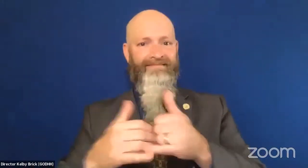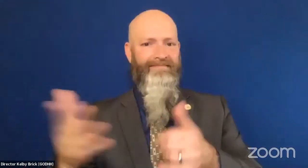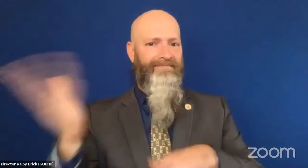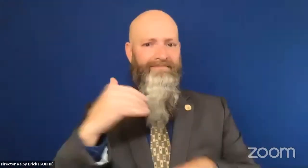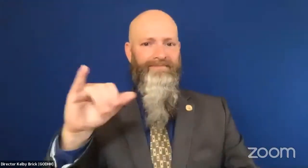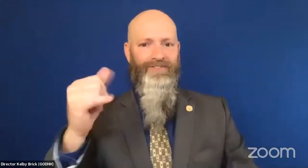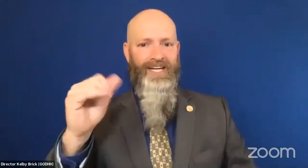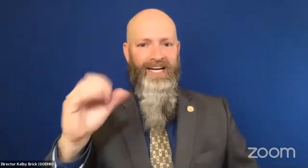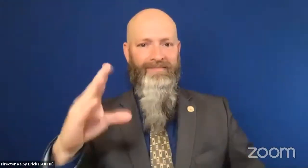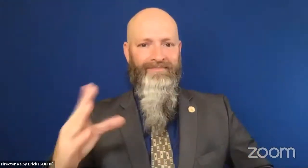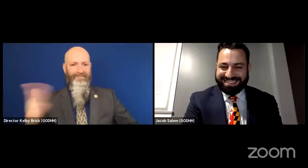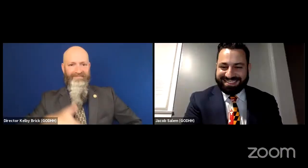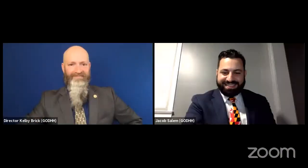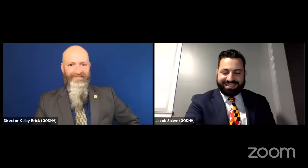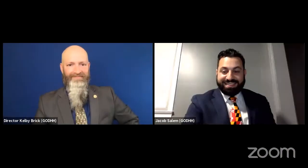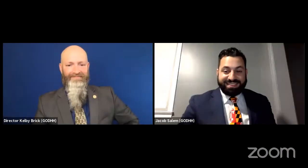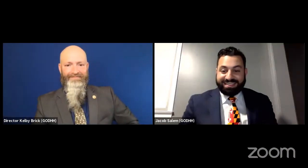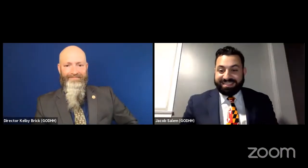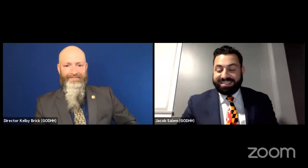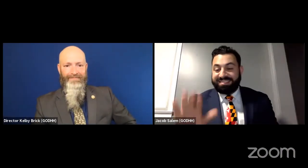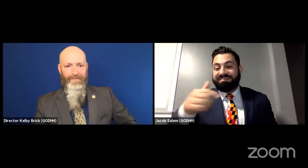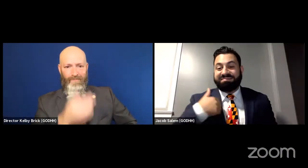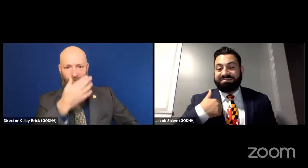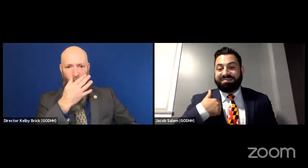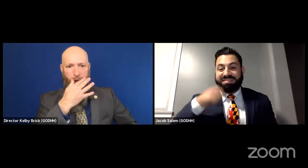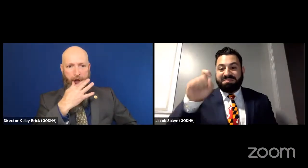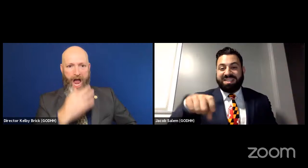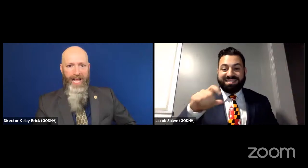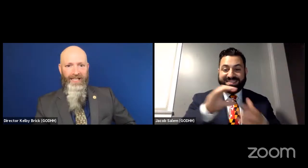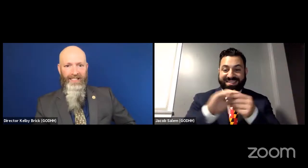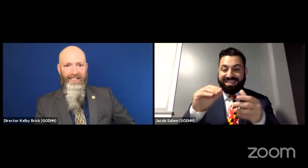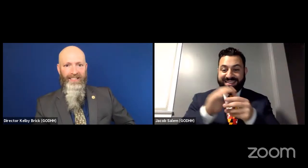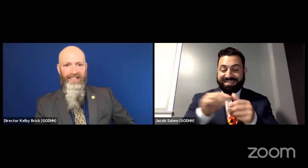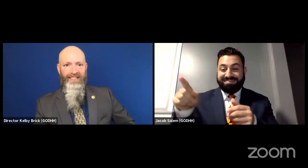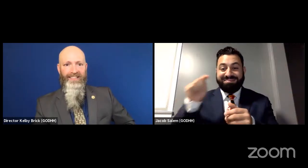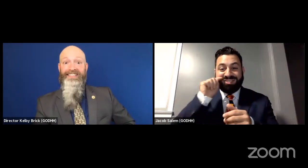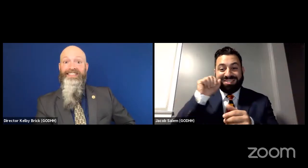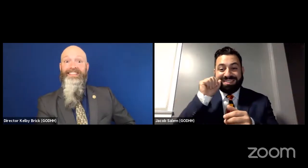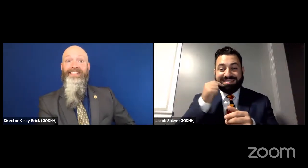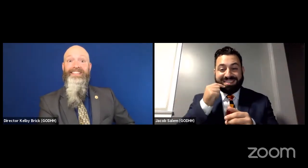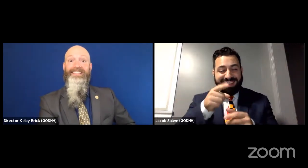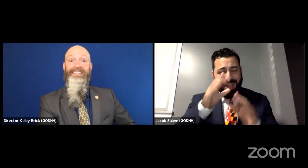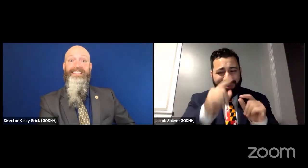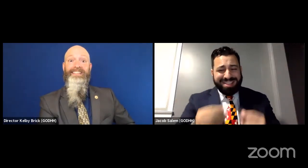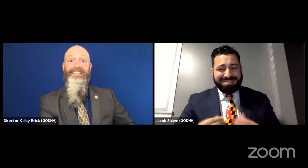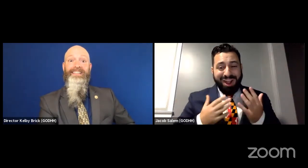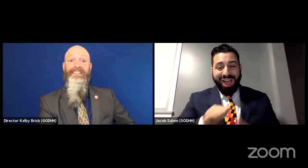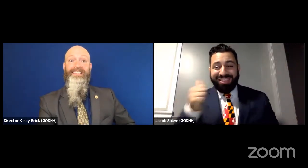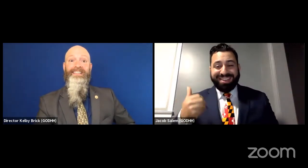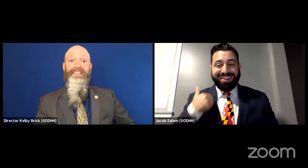so inspiring. Jacob, come on back and let's introduce our next award.